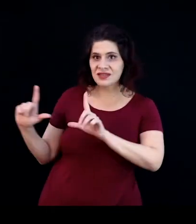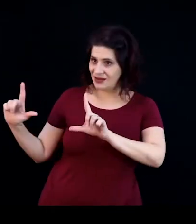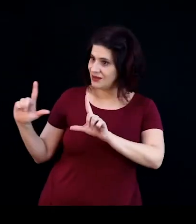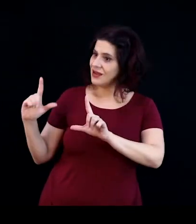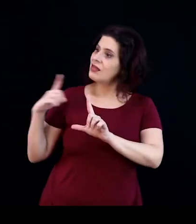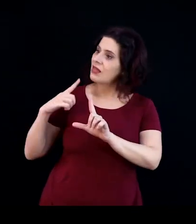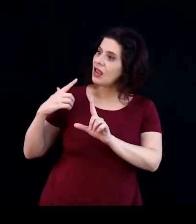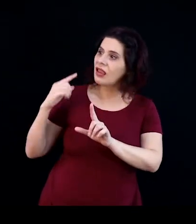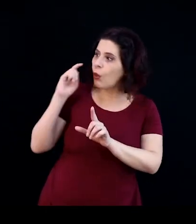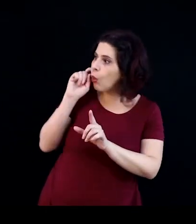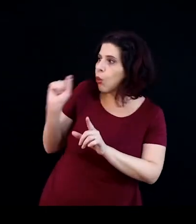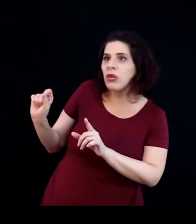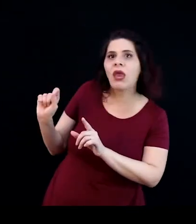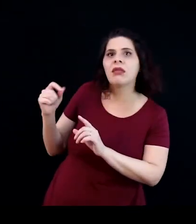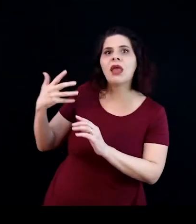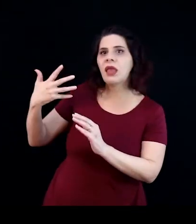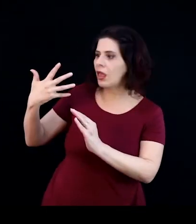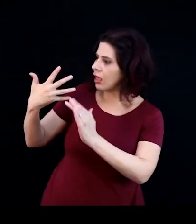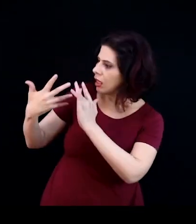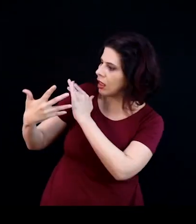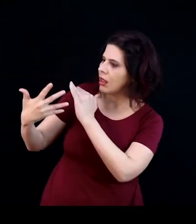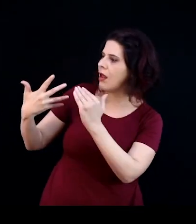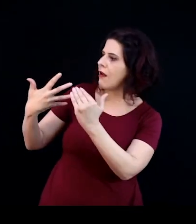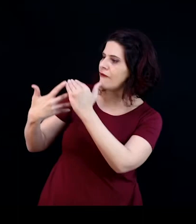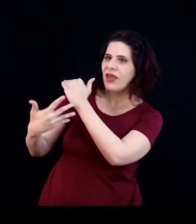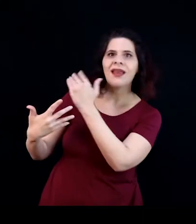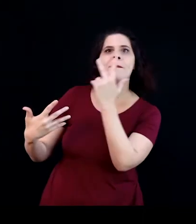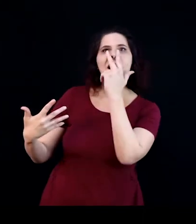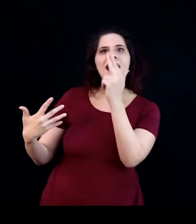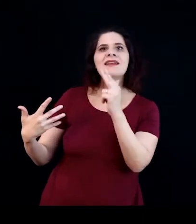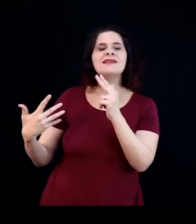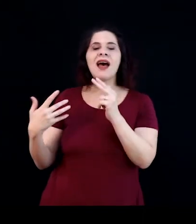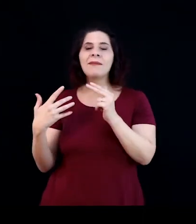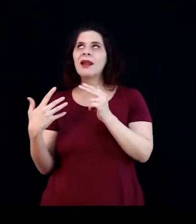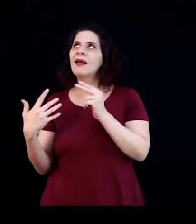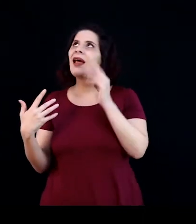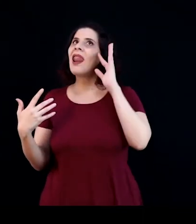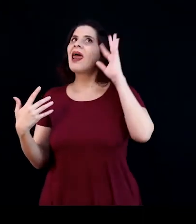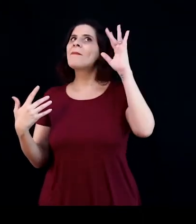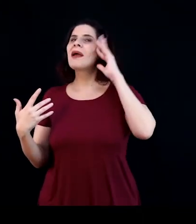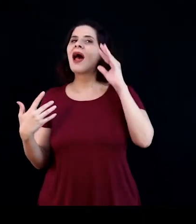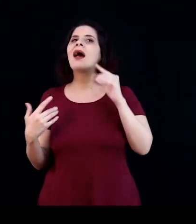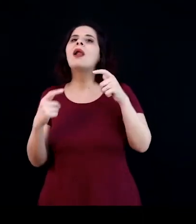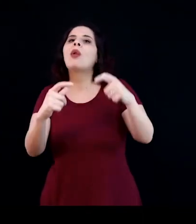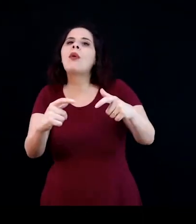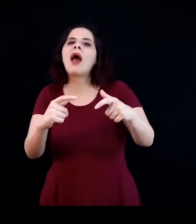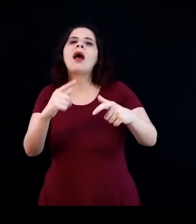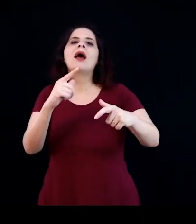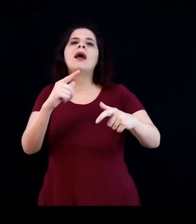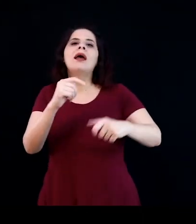make you feel like you’re sort of going through a passage of the sights and sounds of Rio.